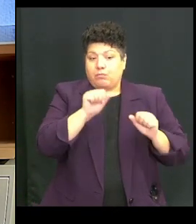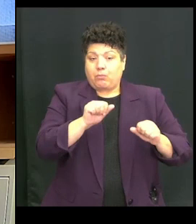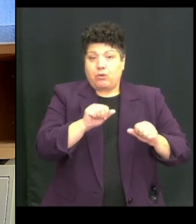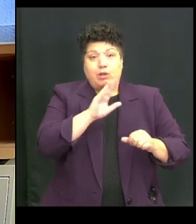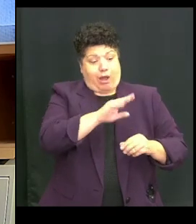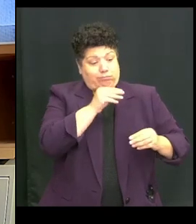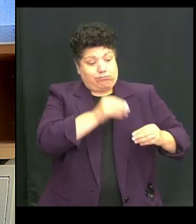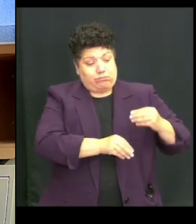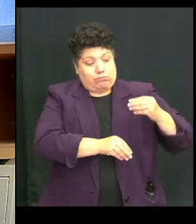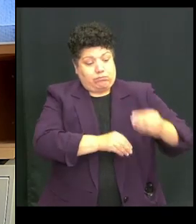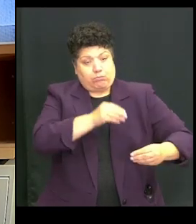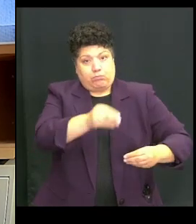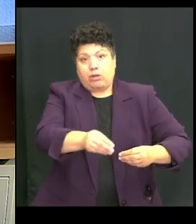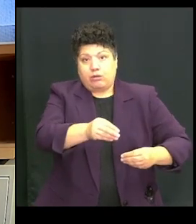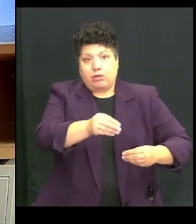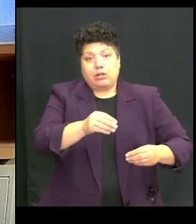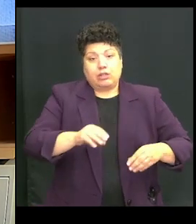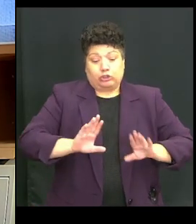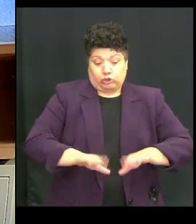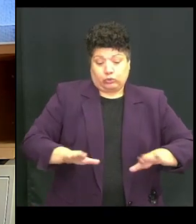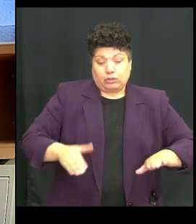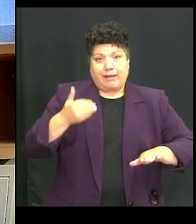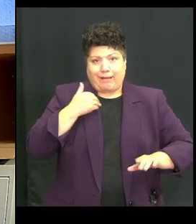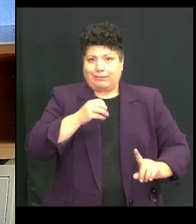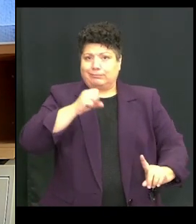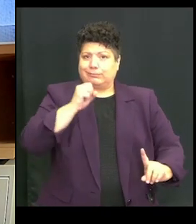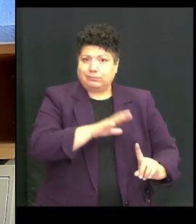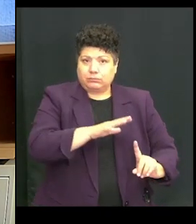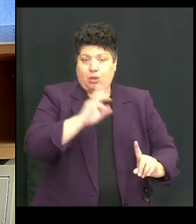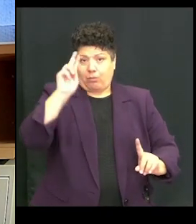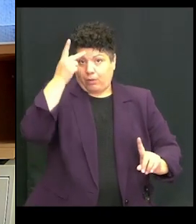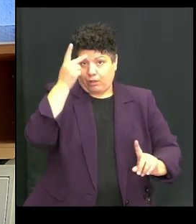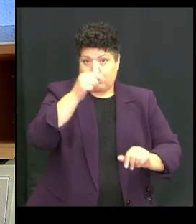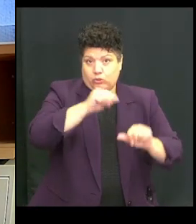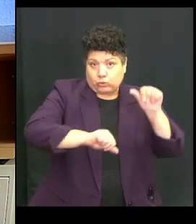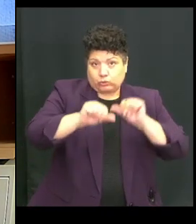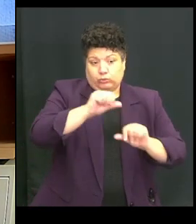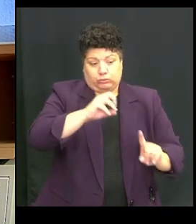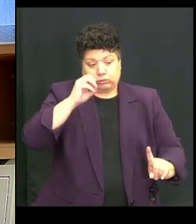when children are politically socialized in increasingly homogenous families.